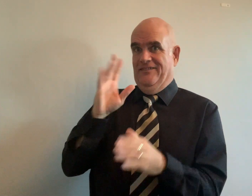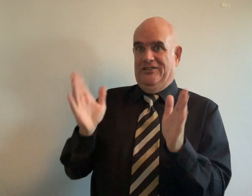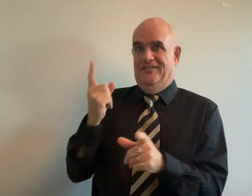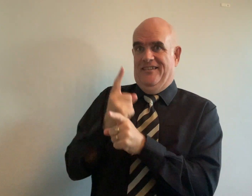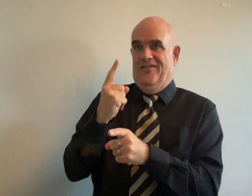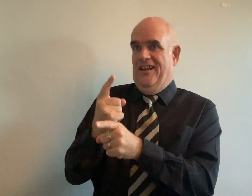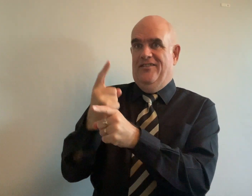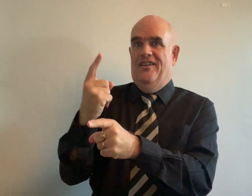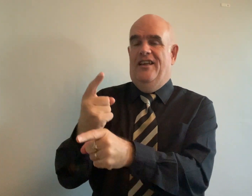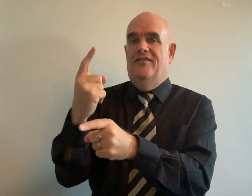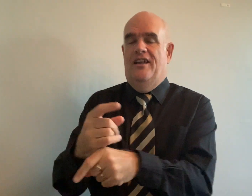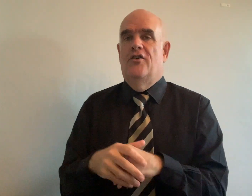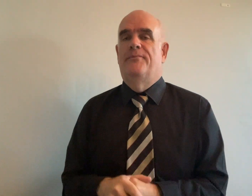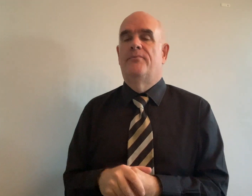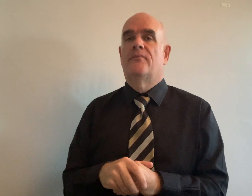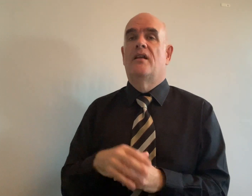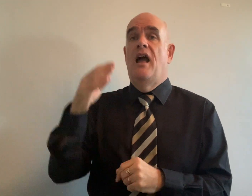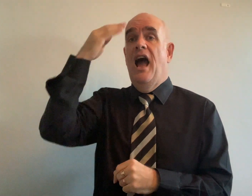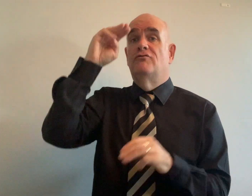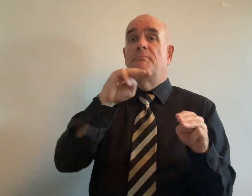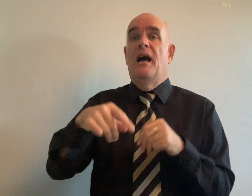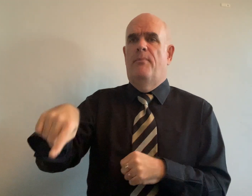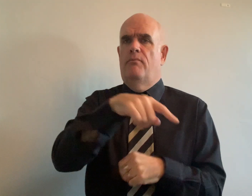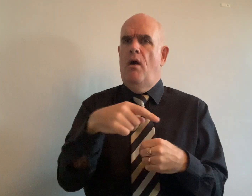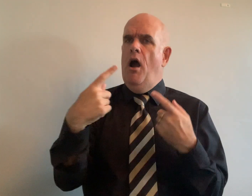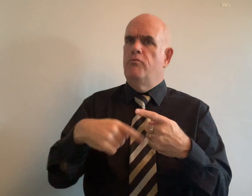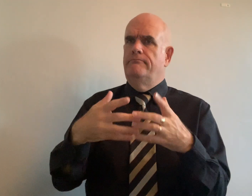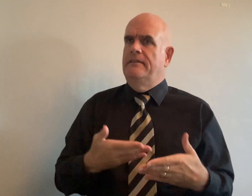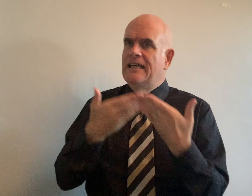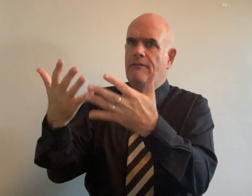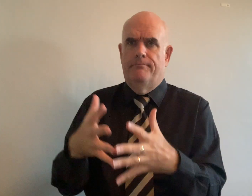always defined us as a nation and which have been so much in evidence in recent weeks.